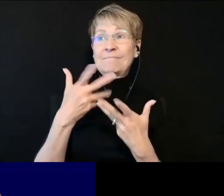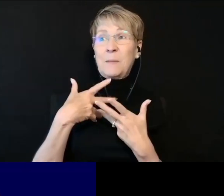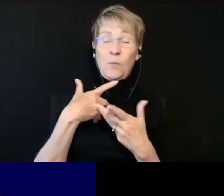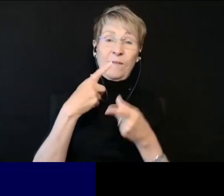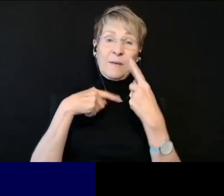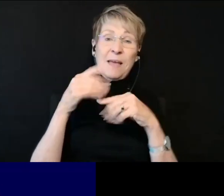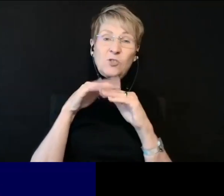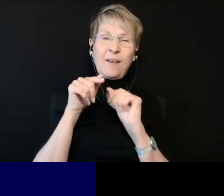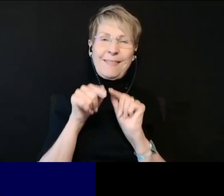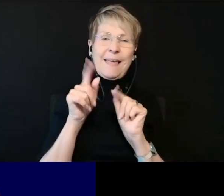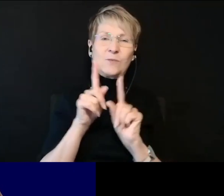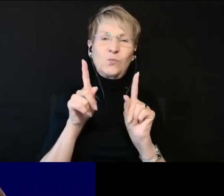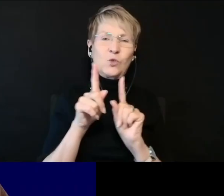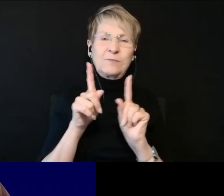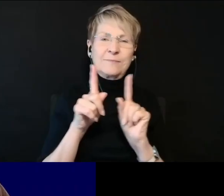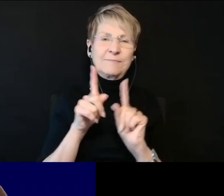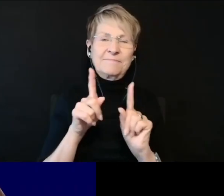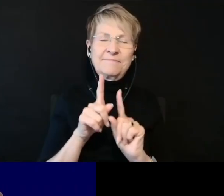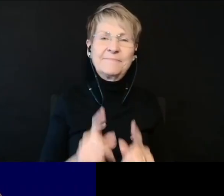the tool, that would be great.